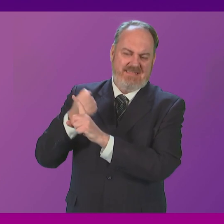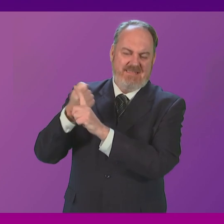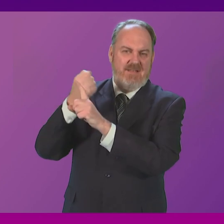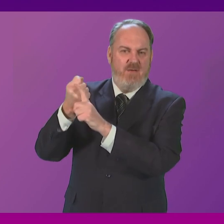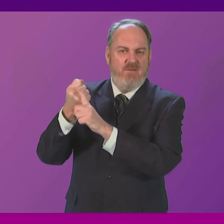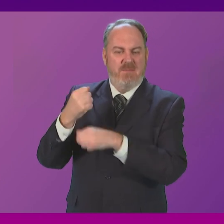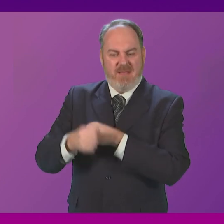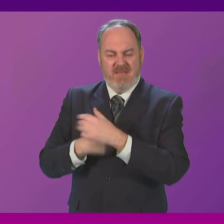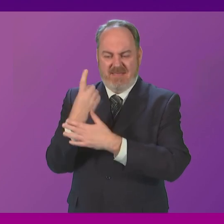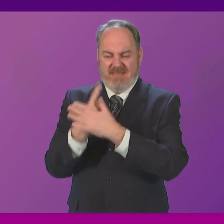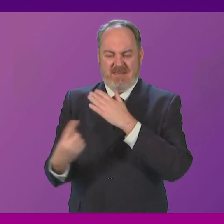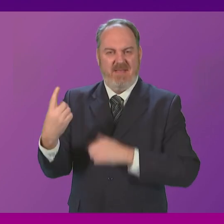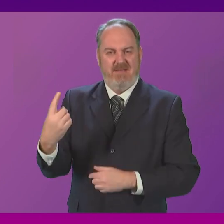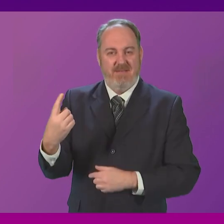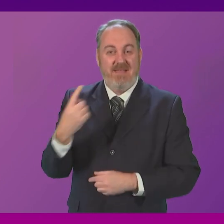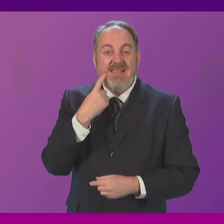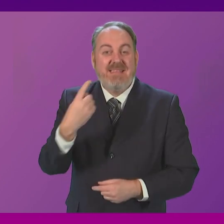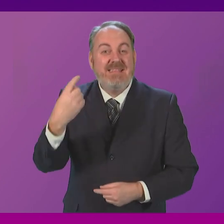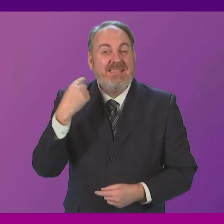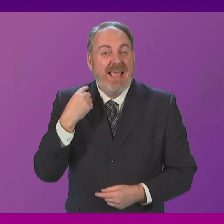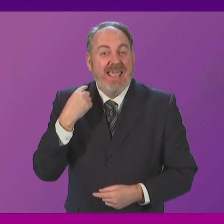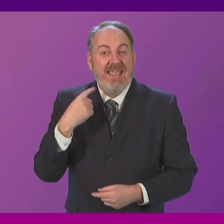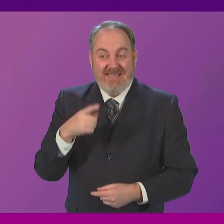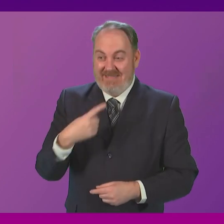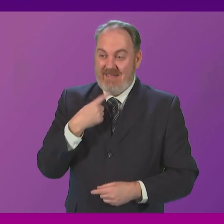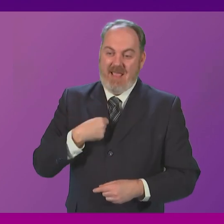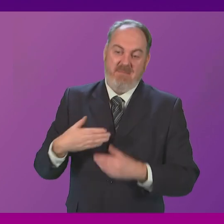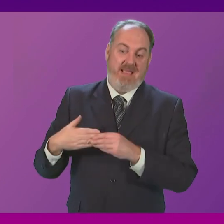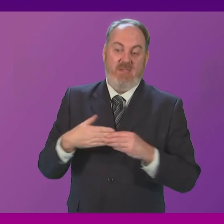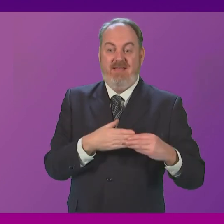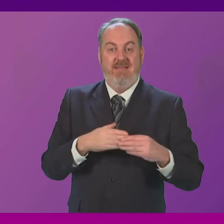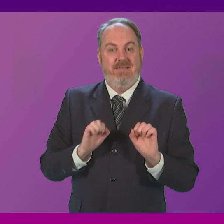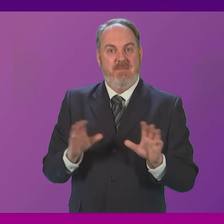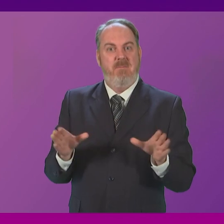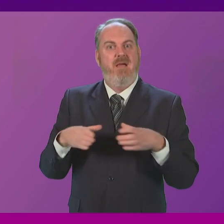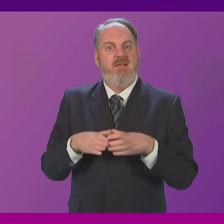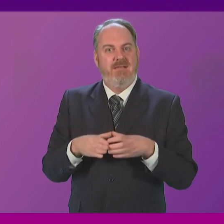yesterday, in his very first act as leader of his party, he demanded another independence